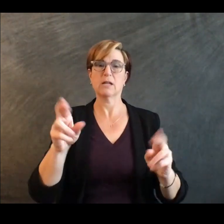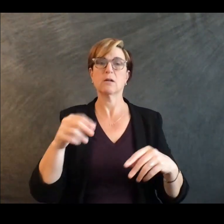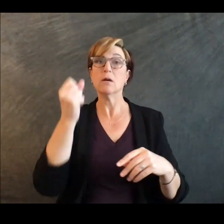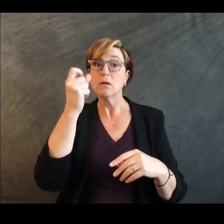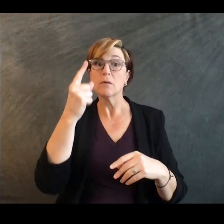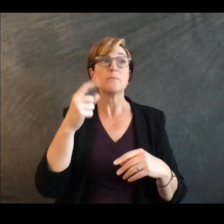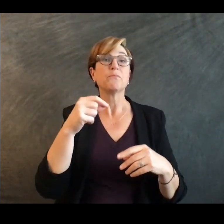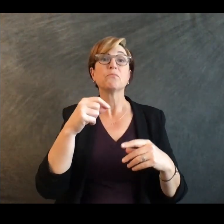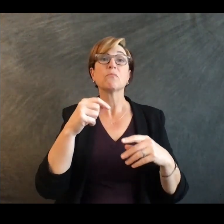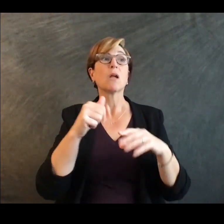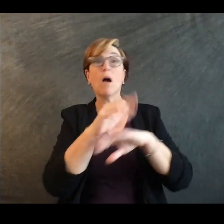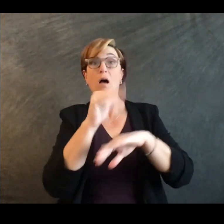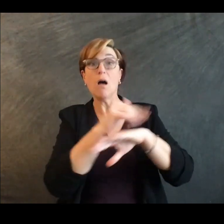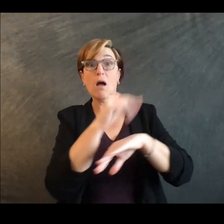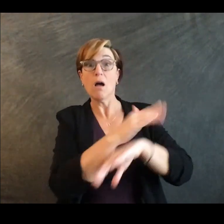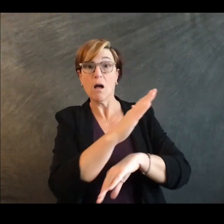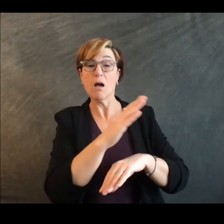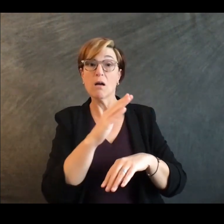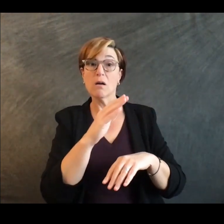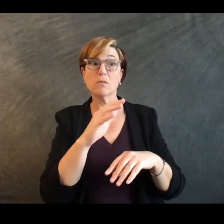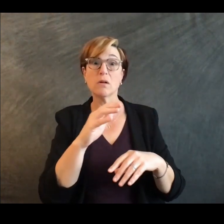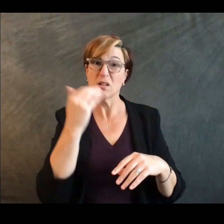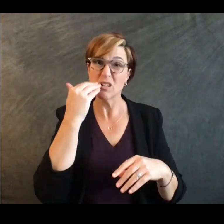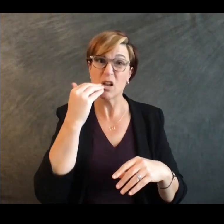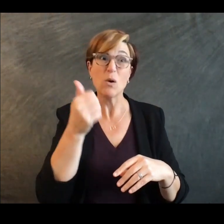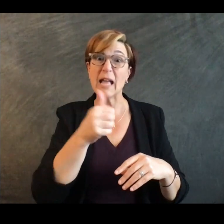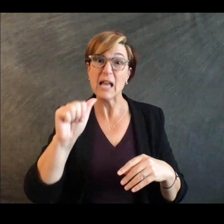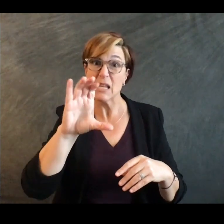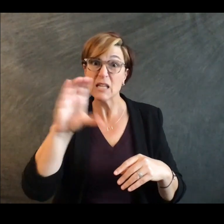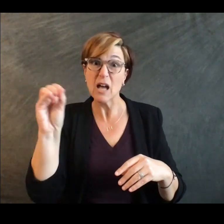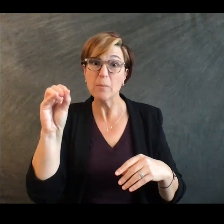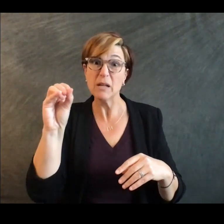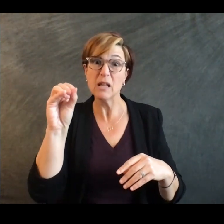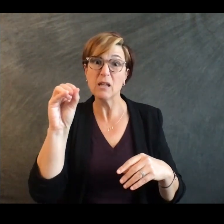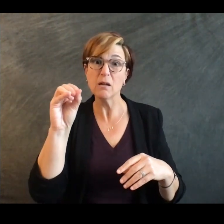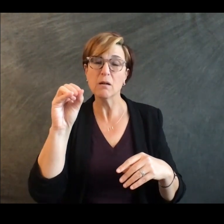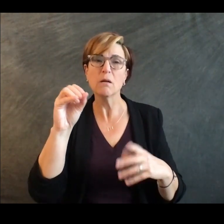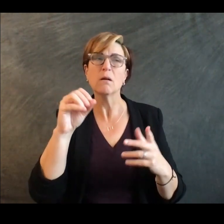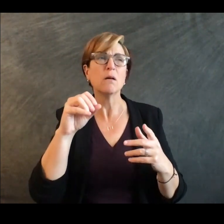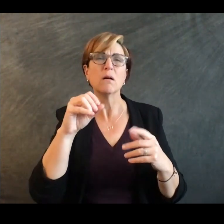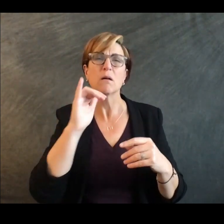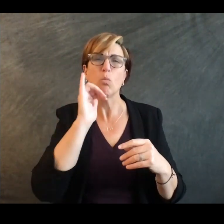of these companies they went a little bit haywire they went away from this